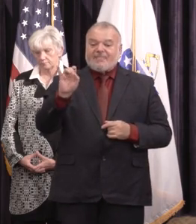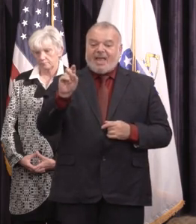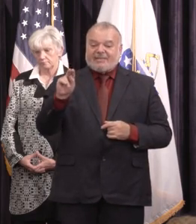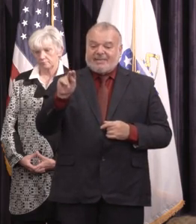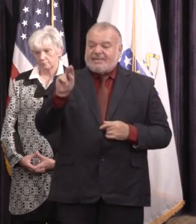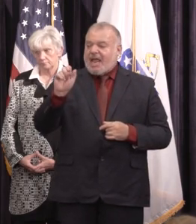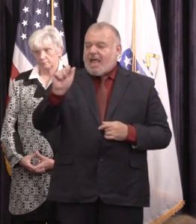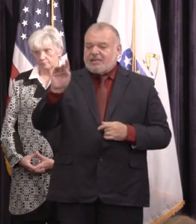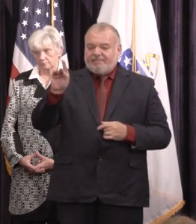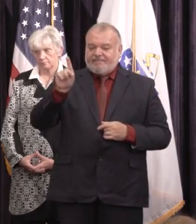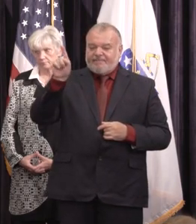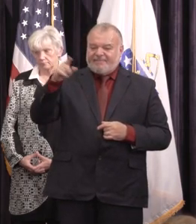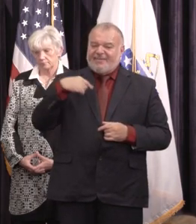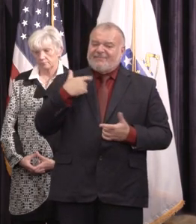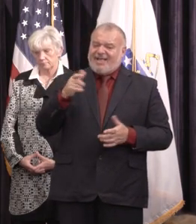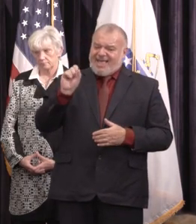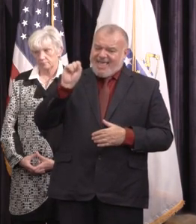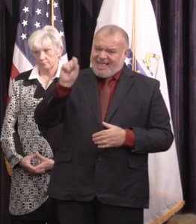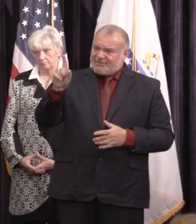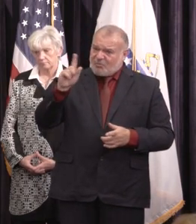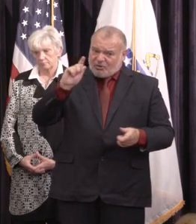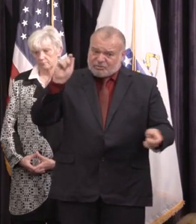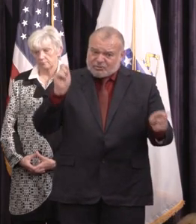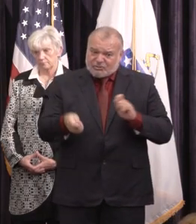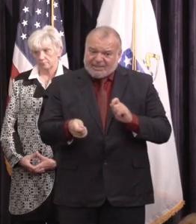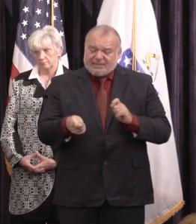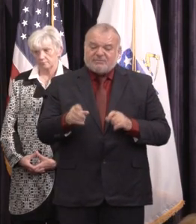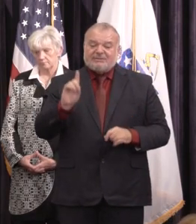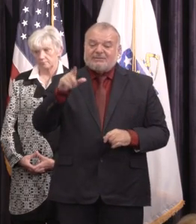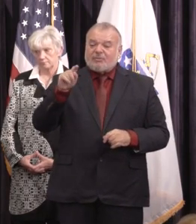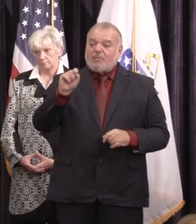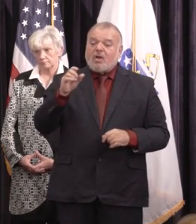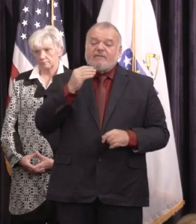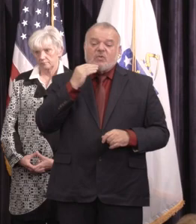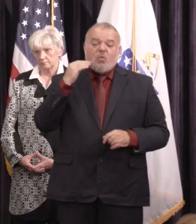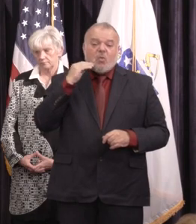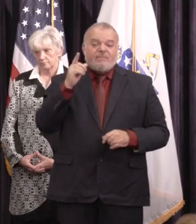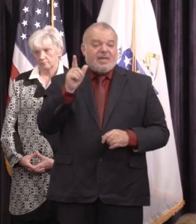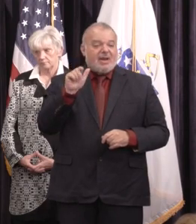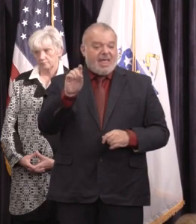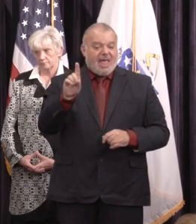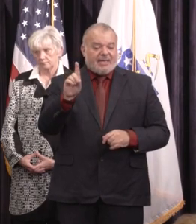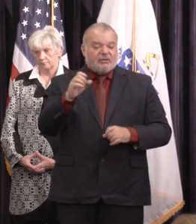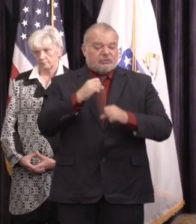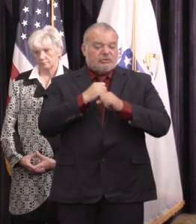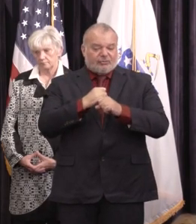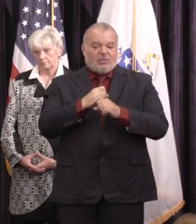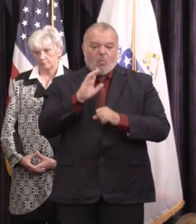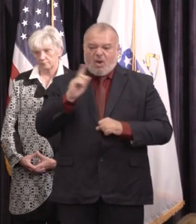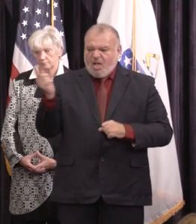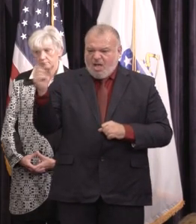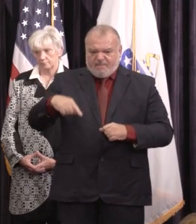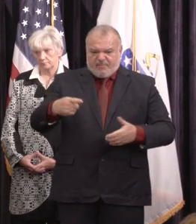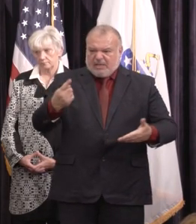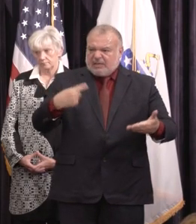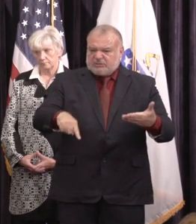request. Department of homeland security is here on scene to help with the processing of people